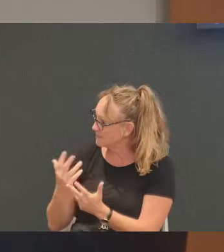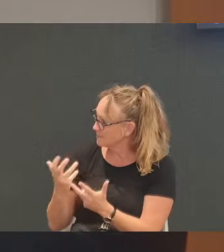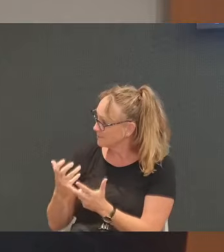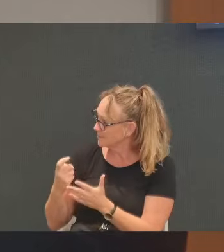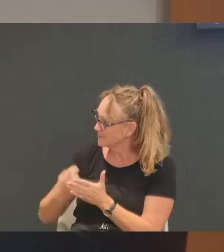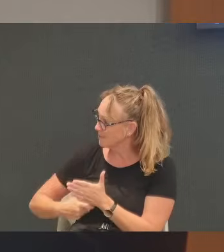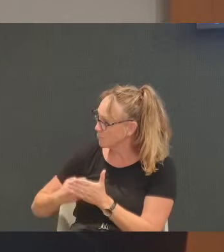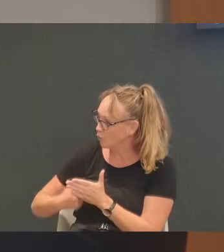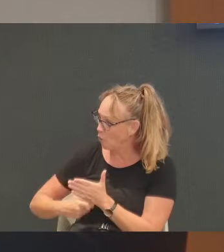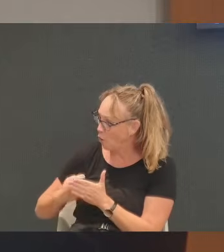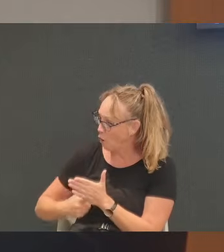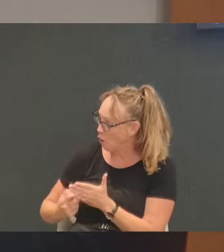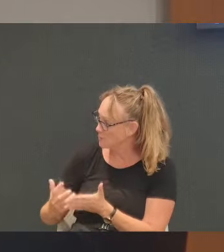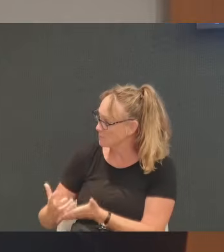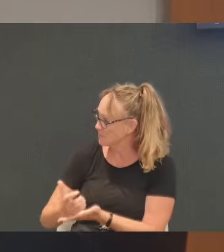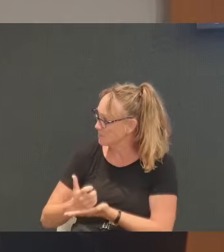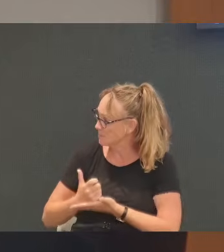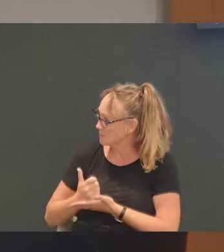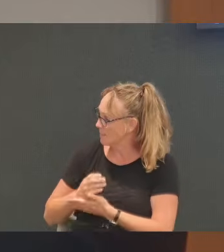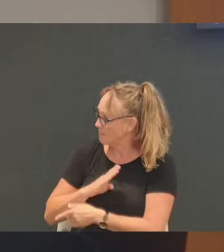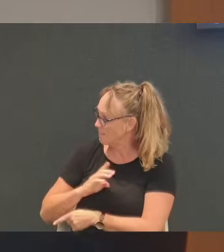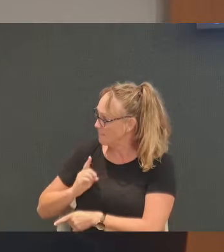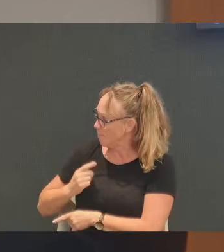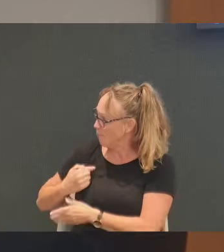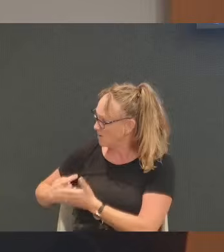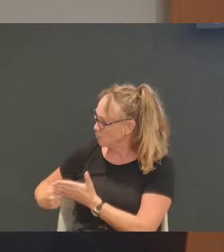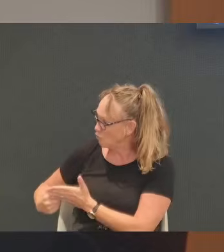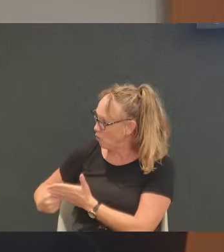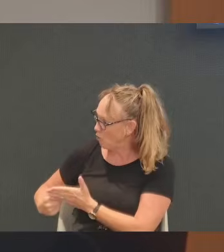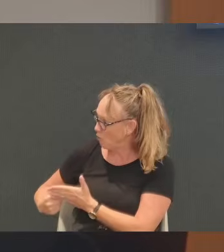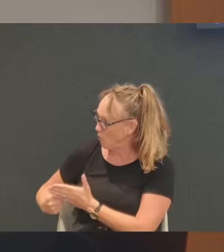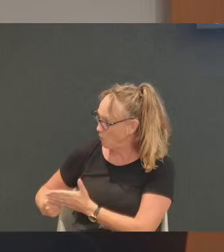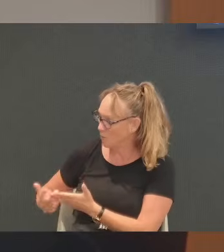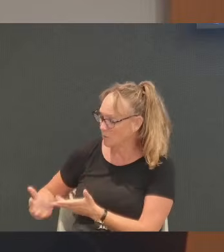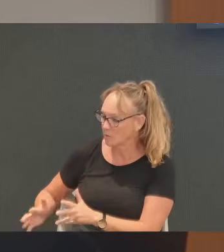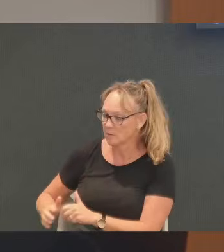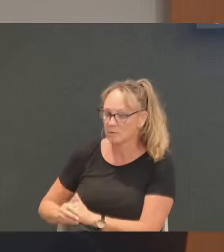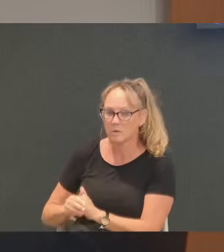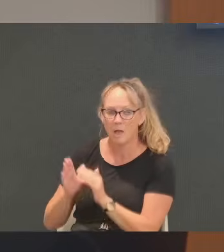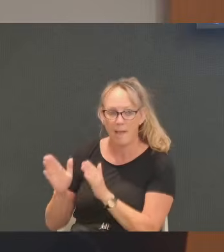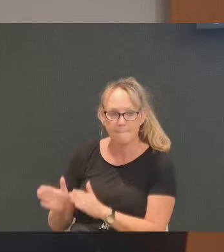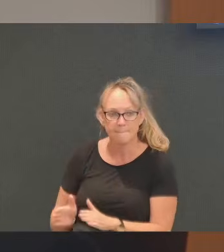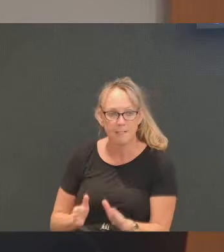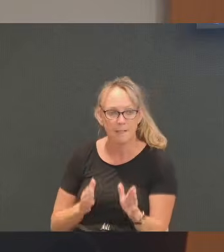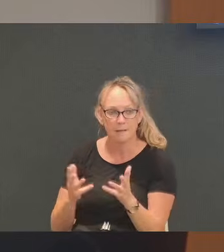we've talked with with the Board about. we plan on executing bringing a contract to execute the